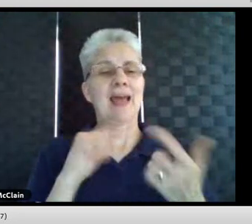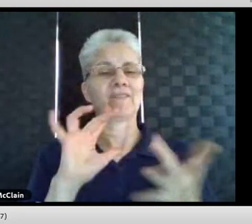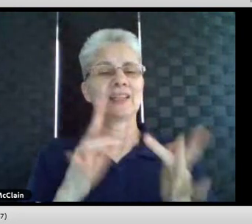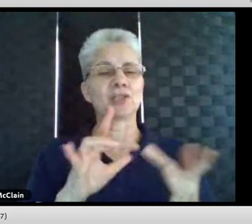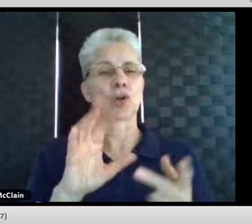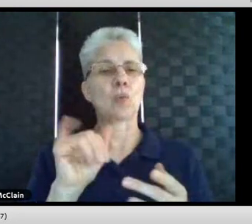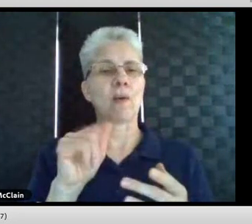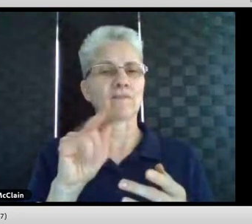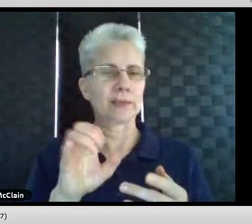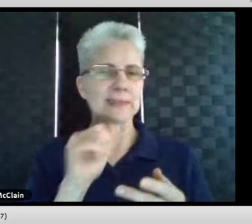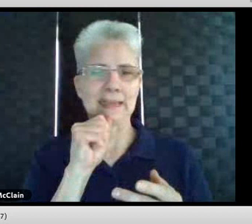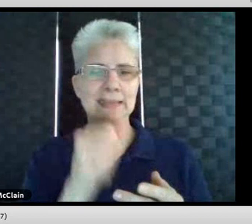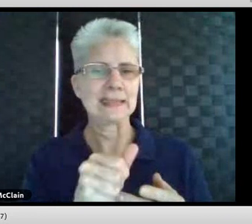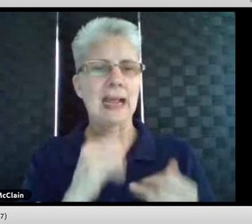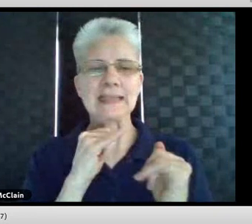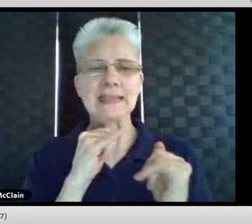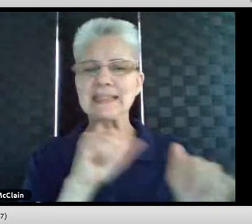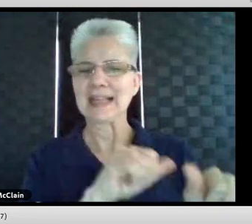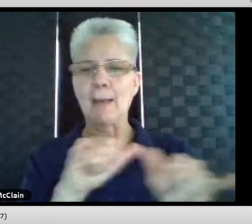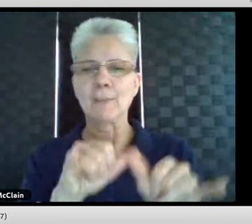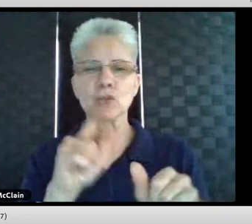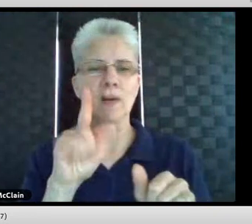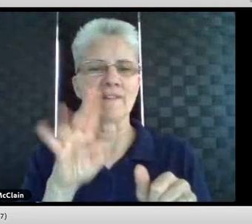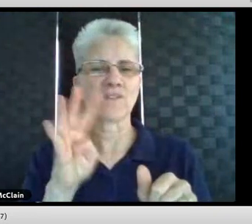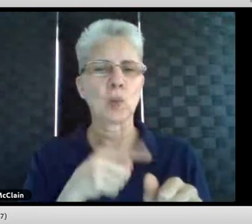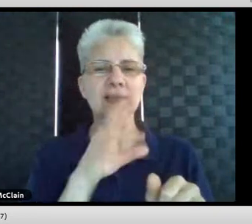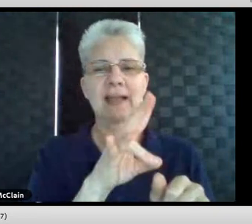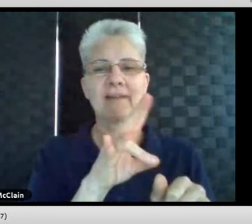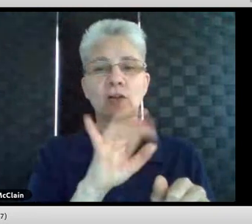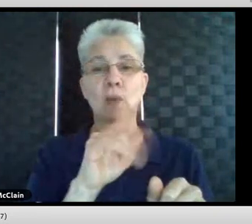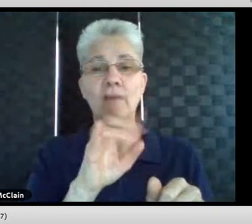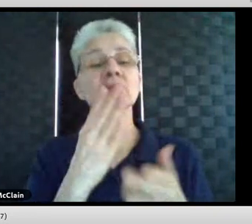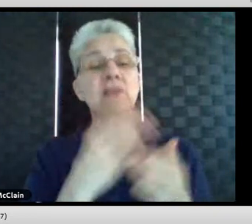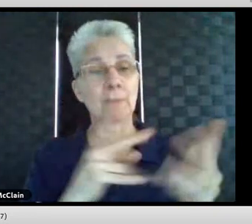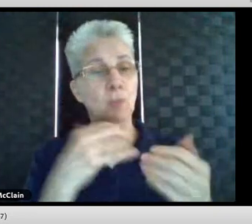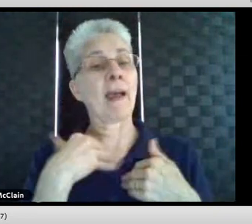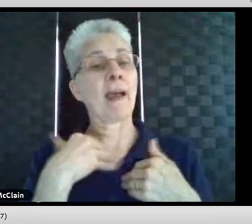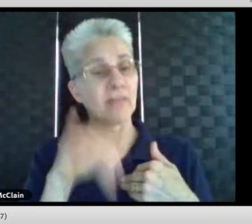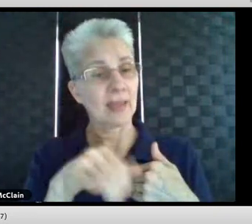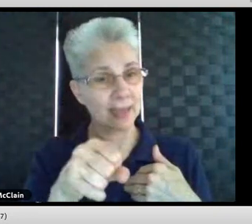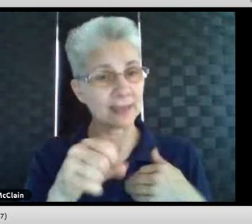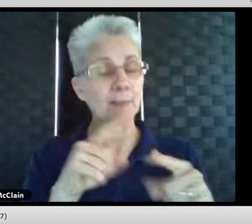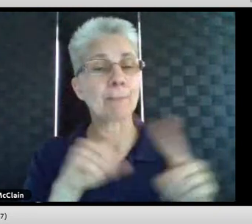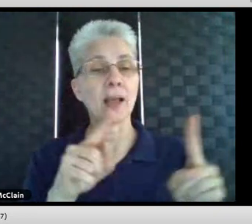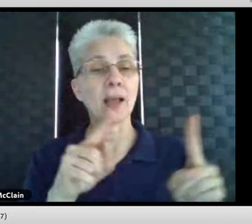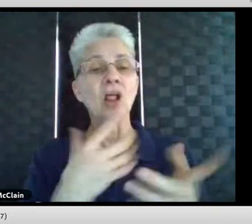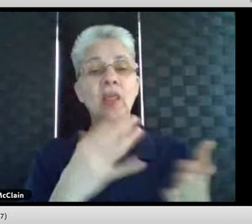and it's not synonymous with 24/7 reference, although some people do have that, and the thing is, I don't know about you guys,